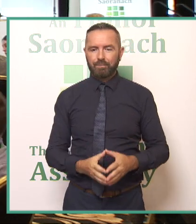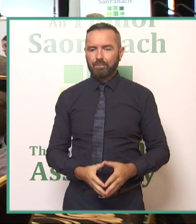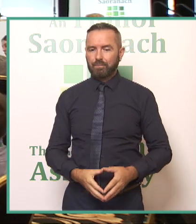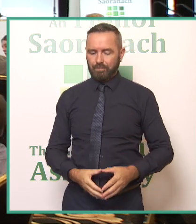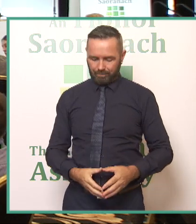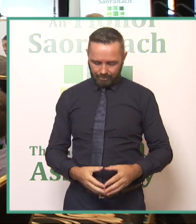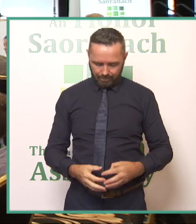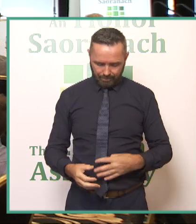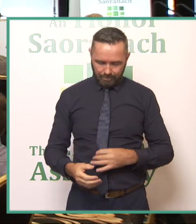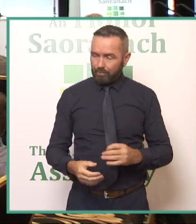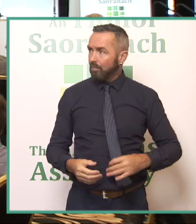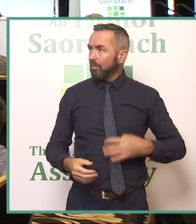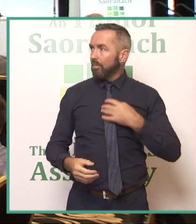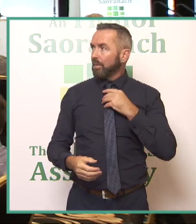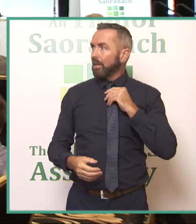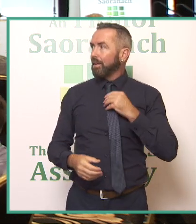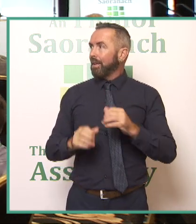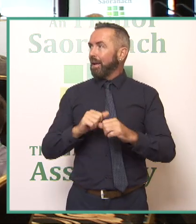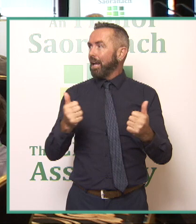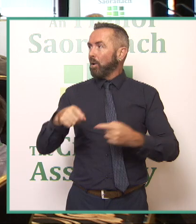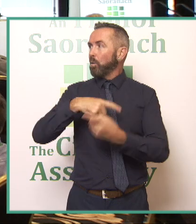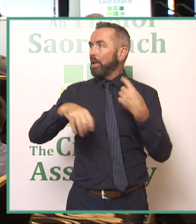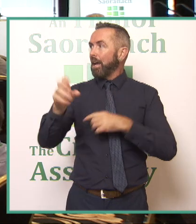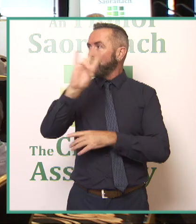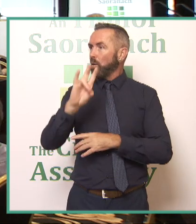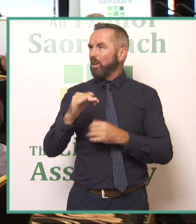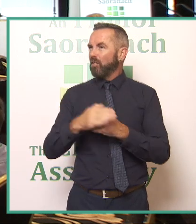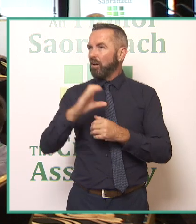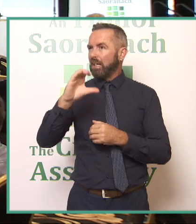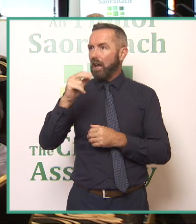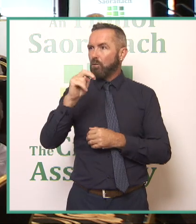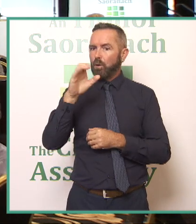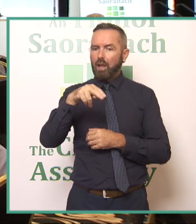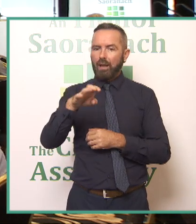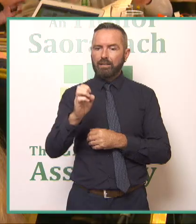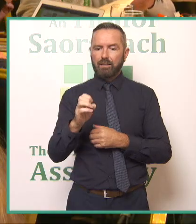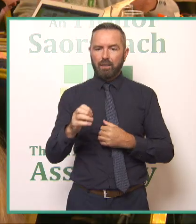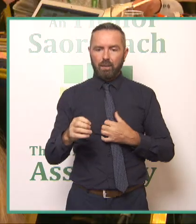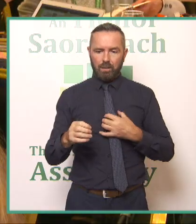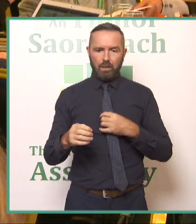hiya and we have a question and probably mainly for Caroline and we would like to know how can